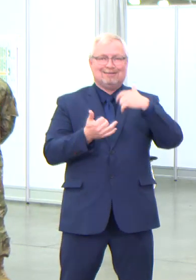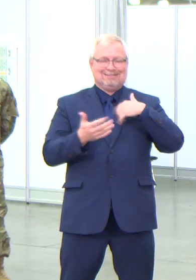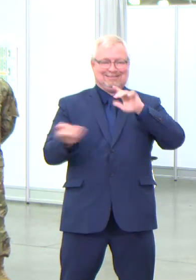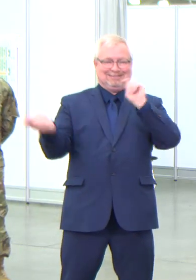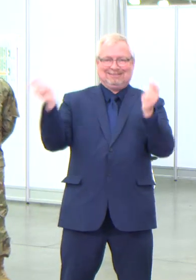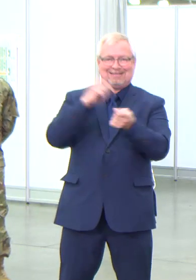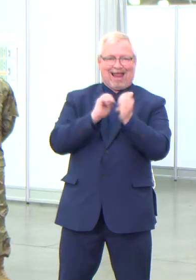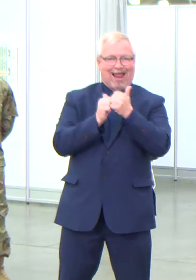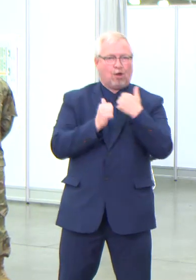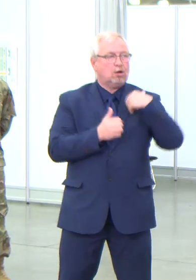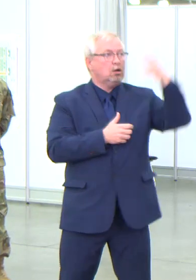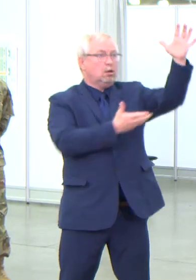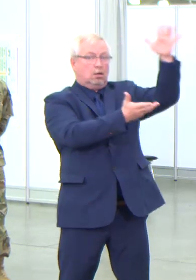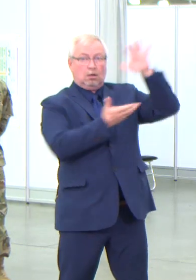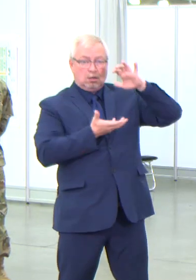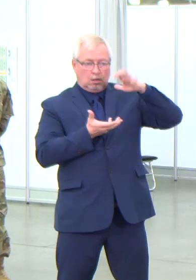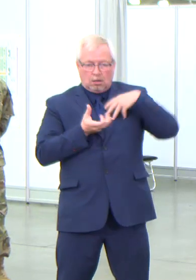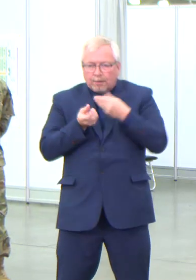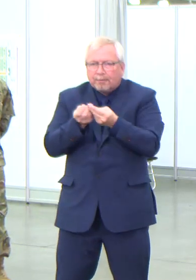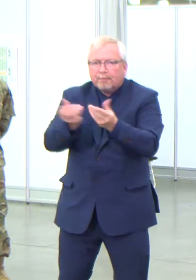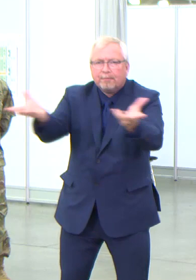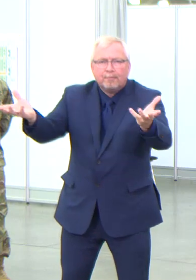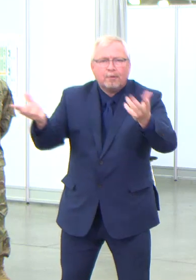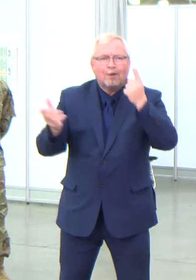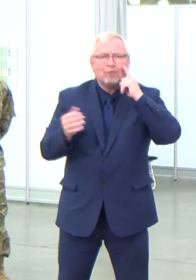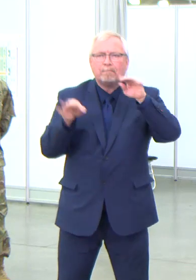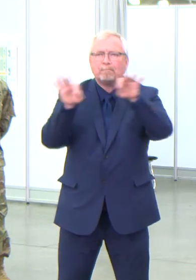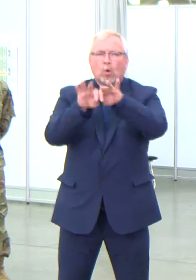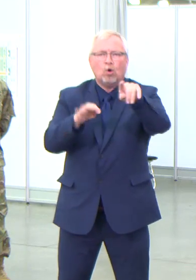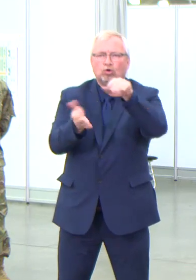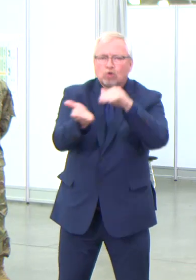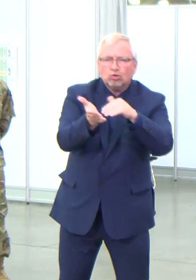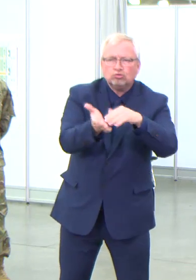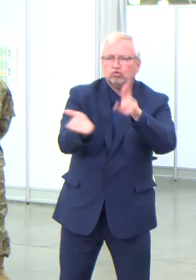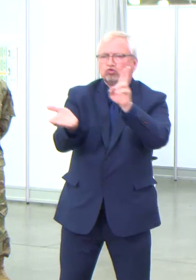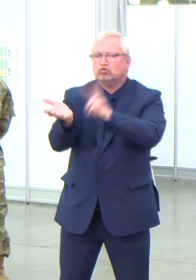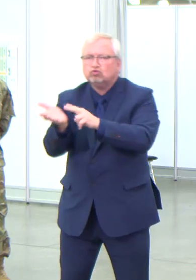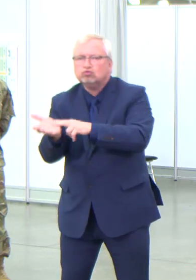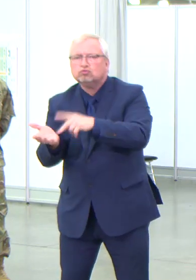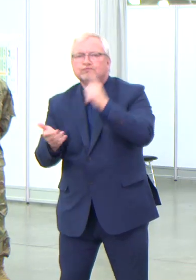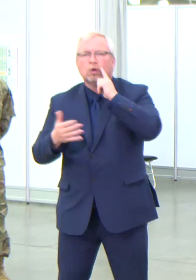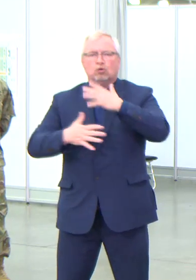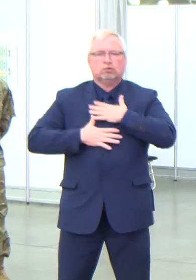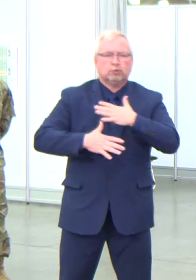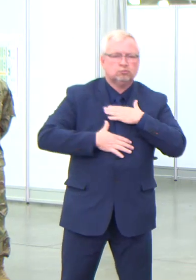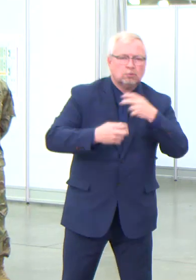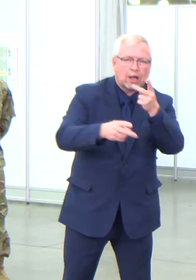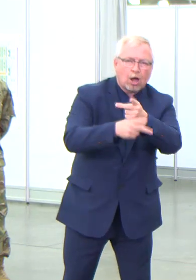cascade into making sure we have enough personal protective equipment for our nurses, our respiratory therapists, our